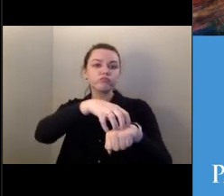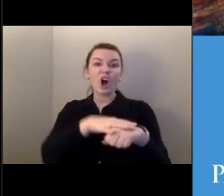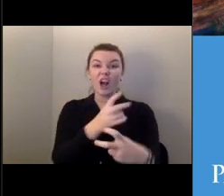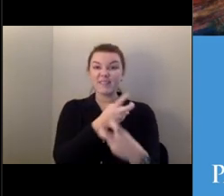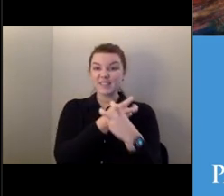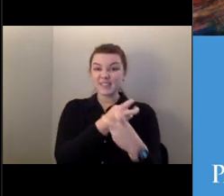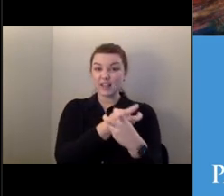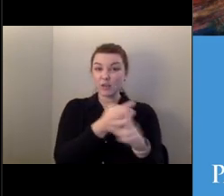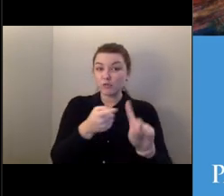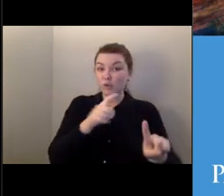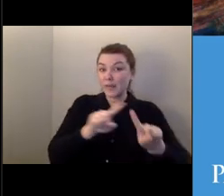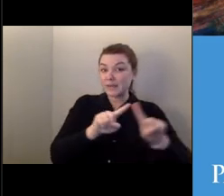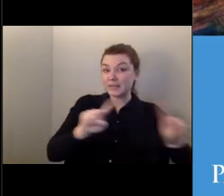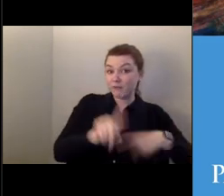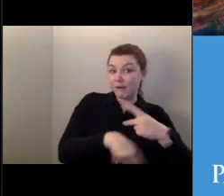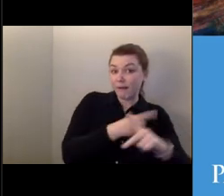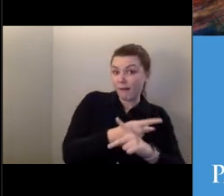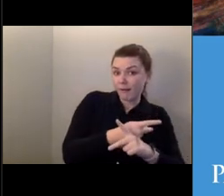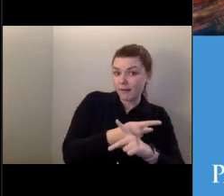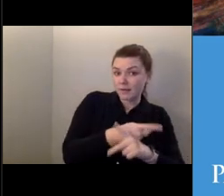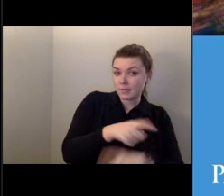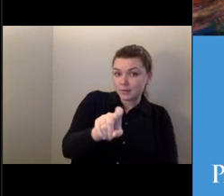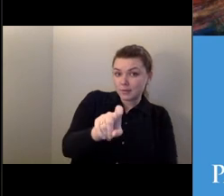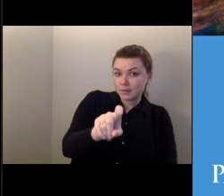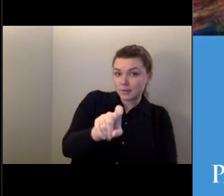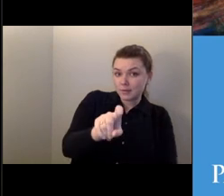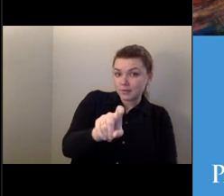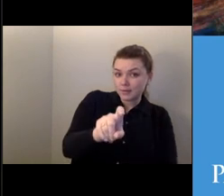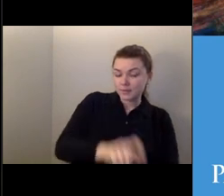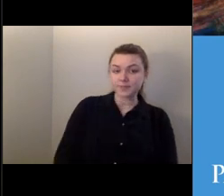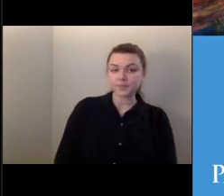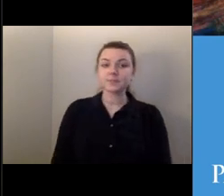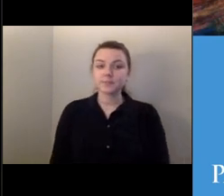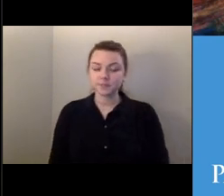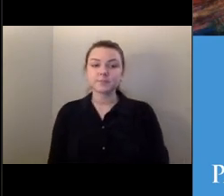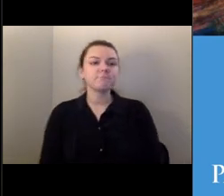Oh, that's a great question. And, you know, I think that it's a possibility.